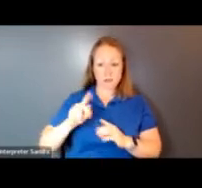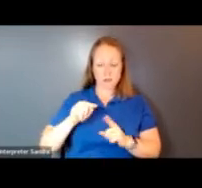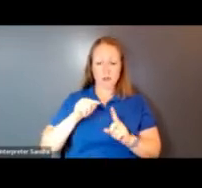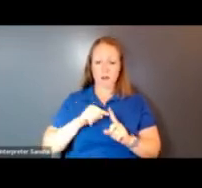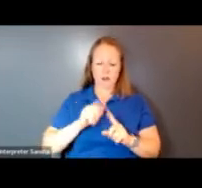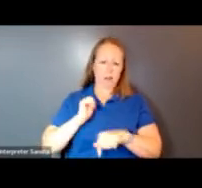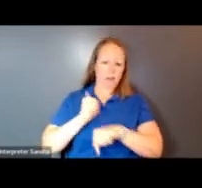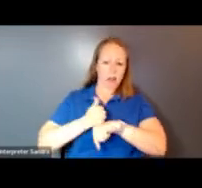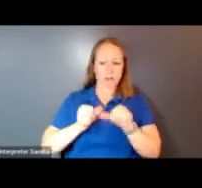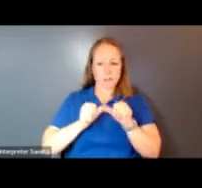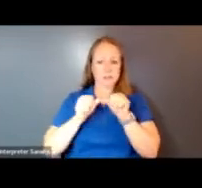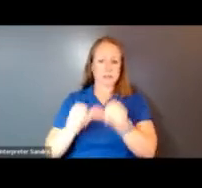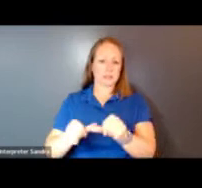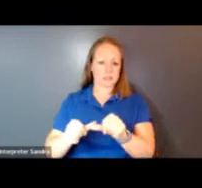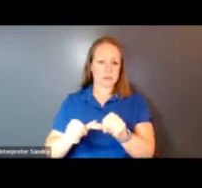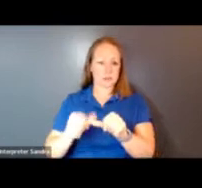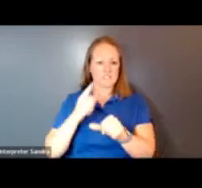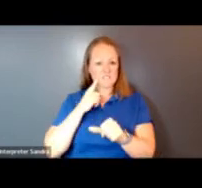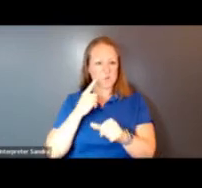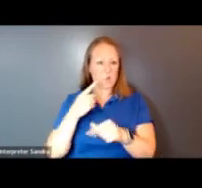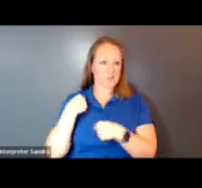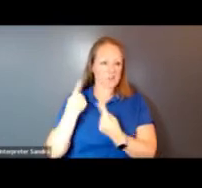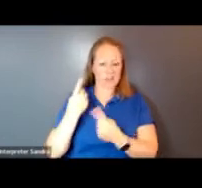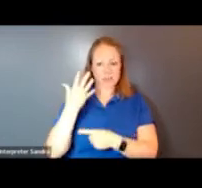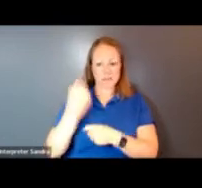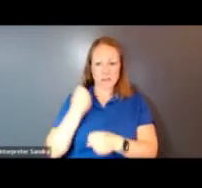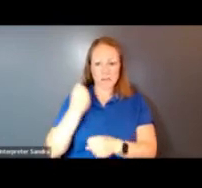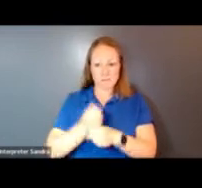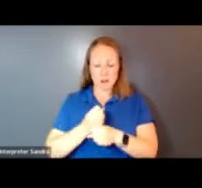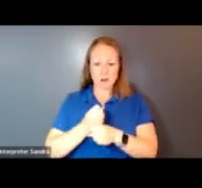Inglewood for about the past five years that I've developed a really strong relationship with